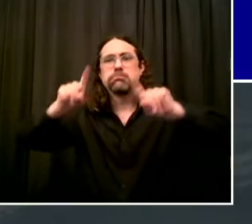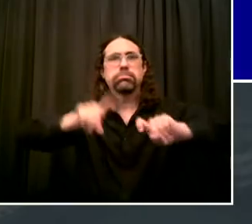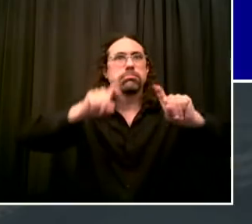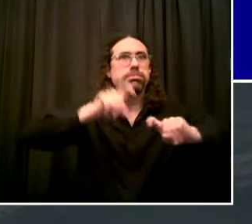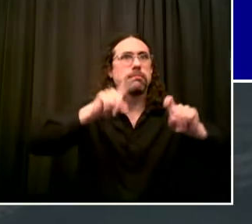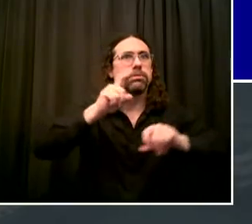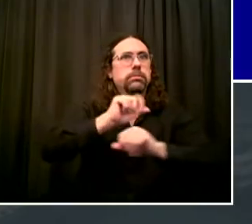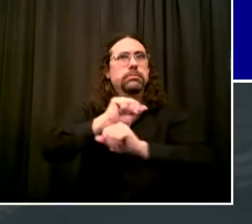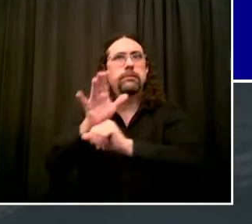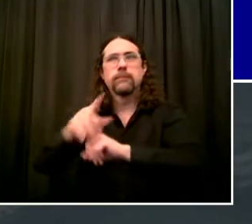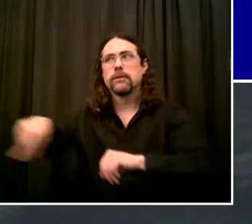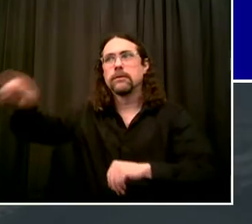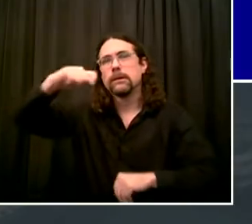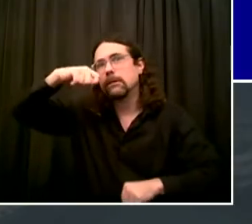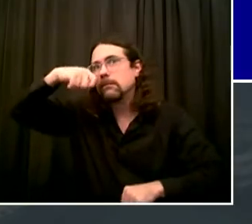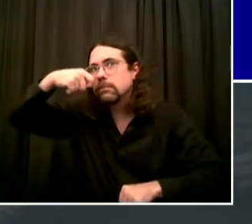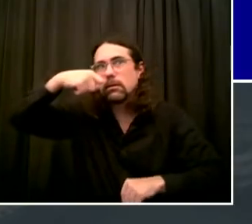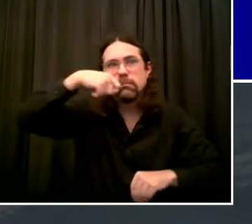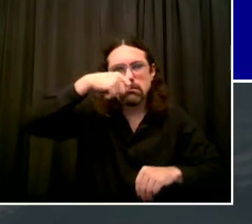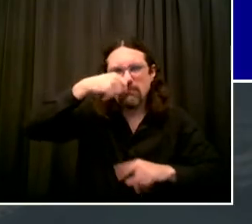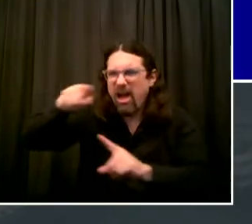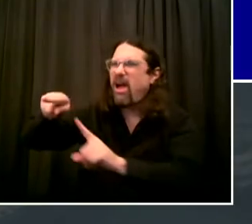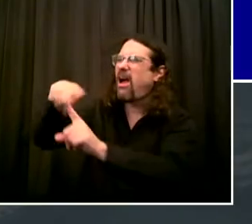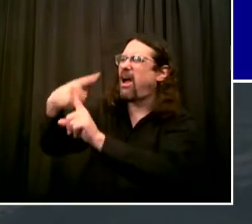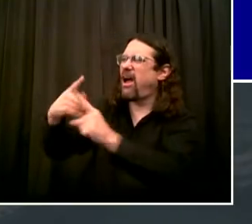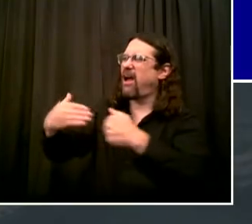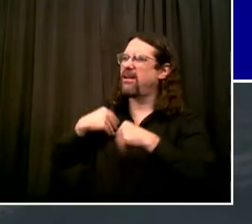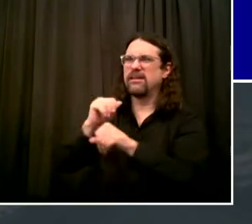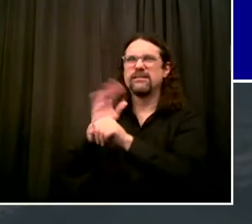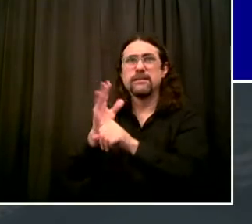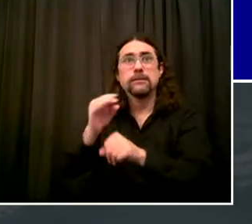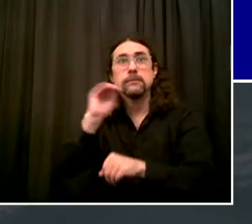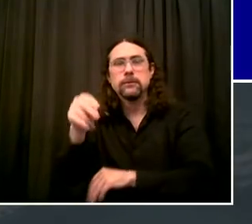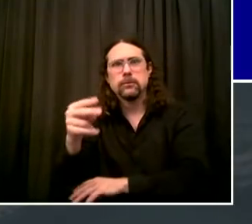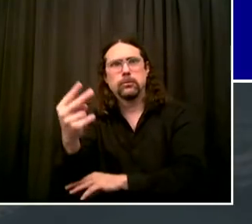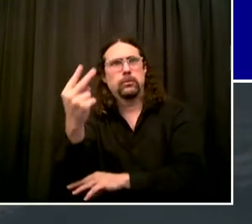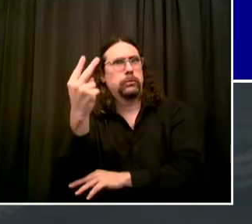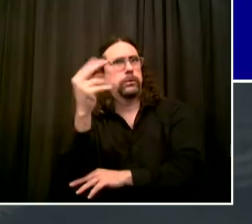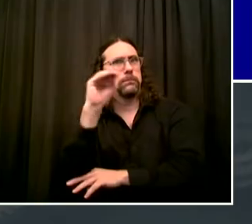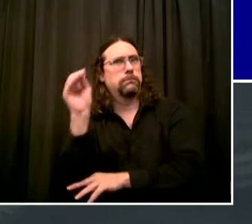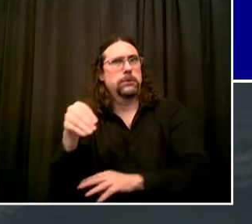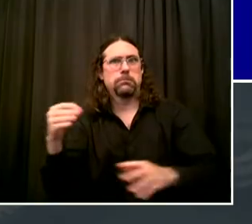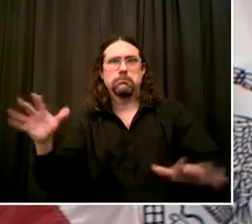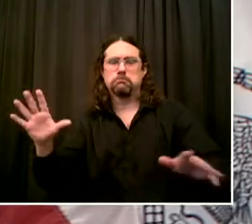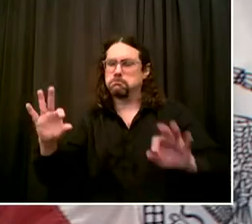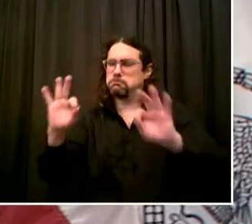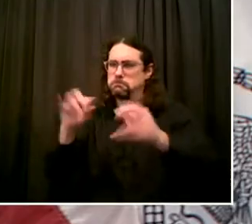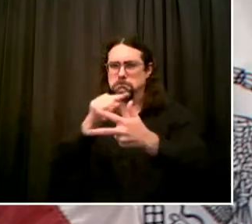AND TODAY IS 2% WHIH CITHS E NUMBER WE HAVE BEEN FOR THE LAST TWO WEEKS